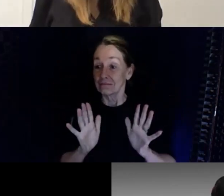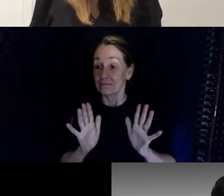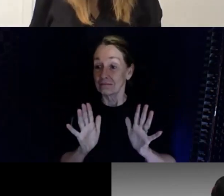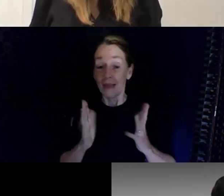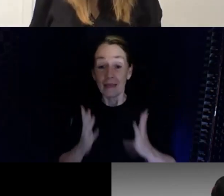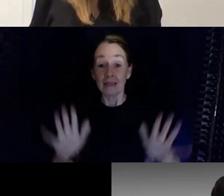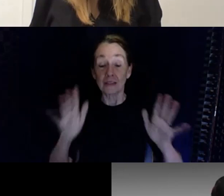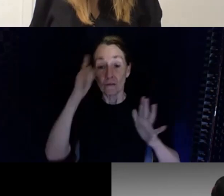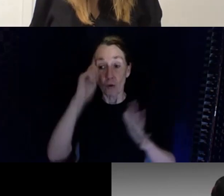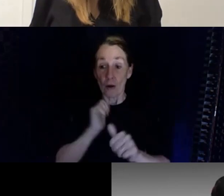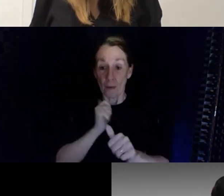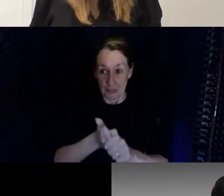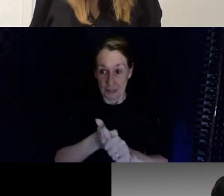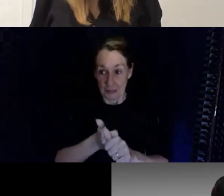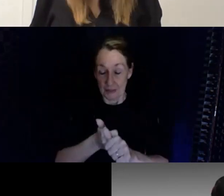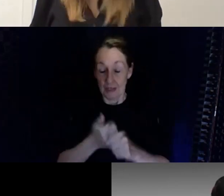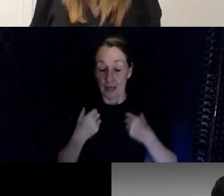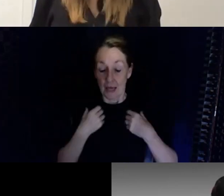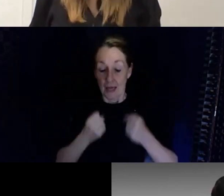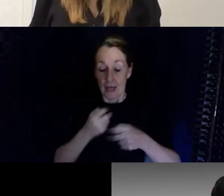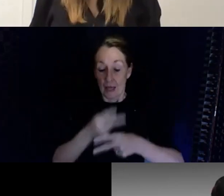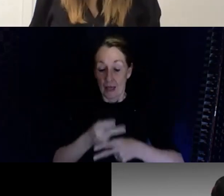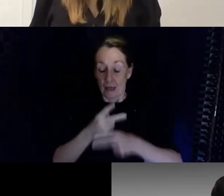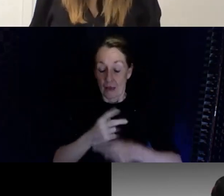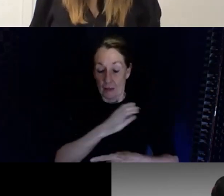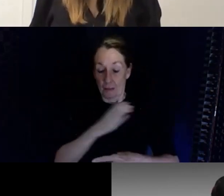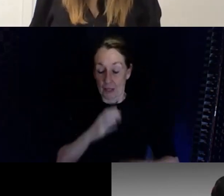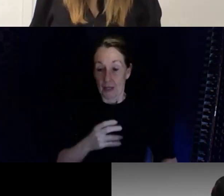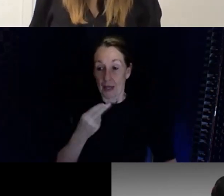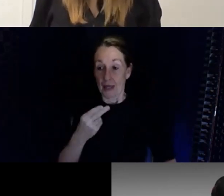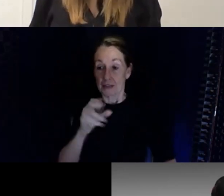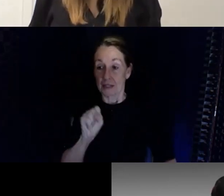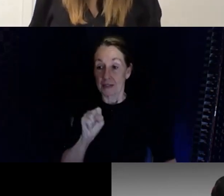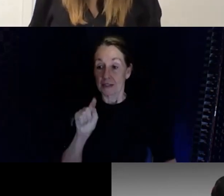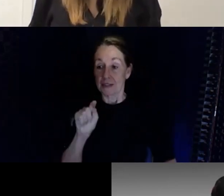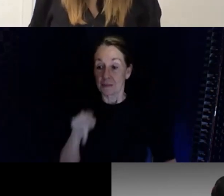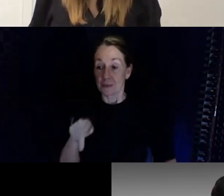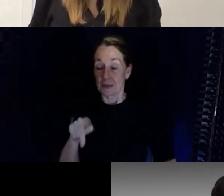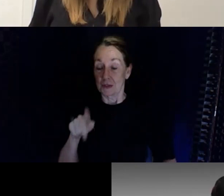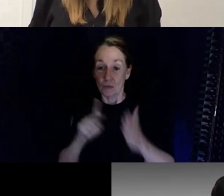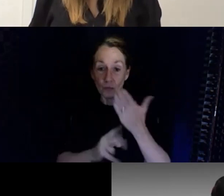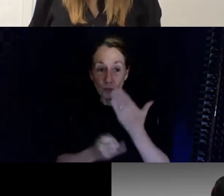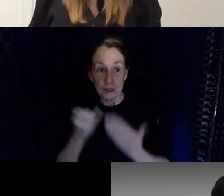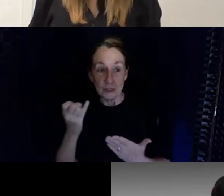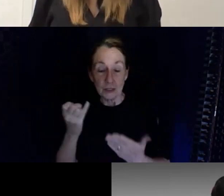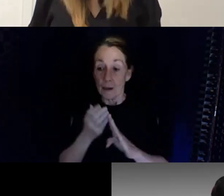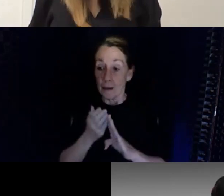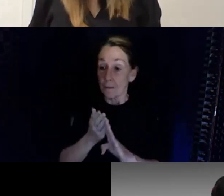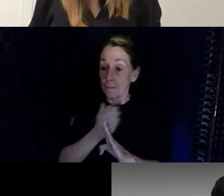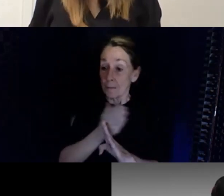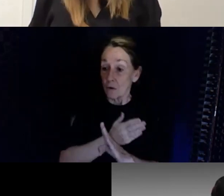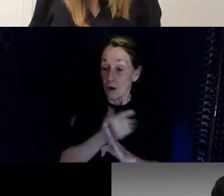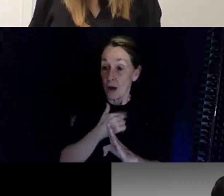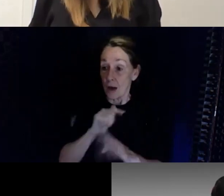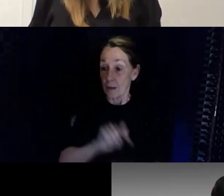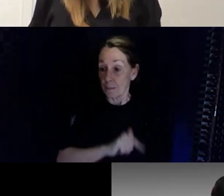ALL RIGHT. OKAY.